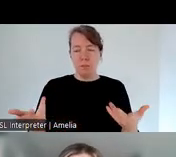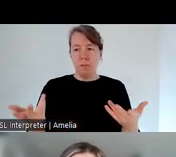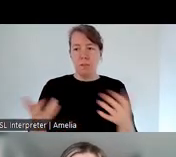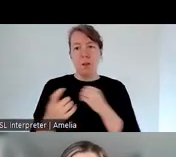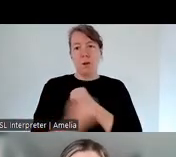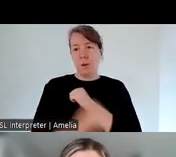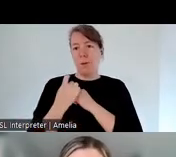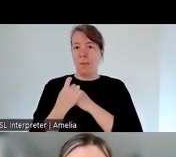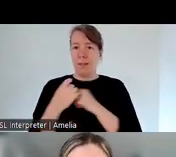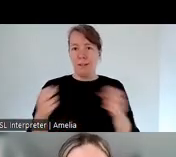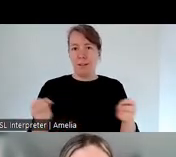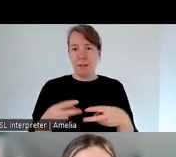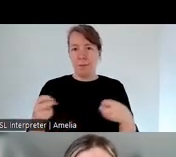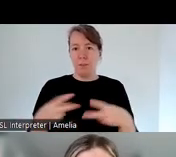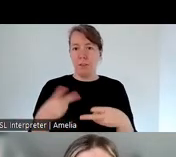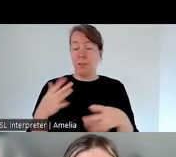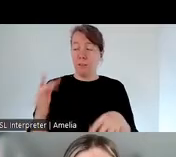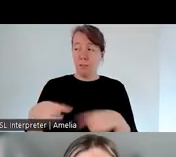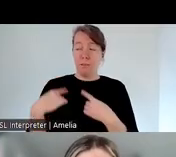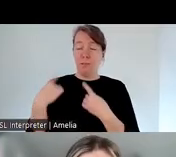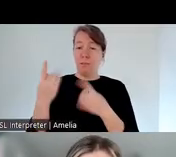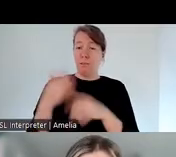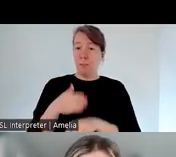has come a long way since I started working in accessibility,